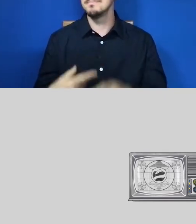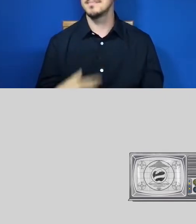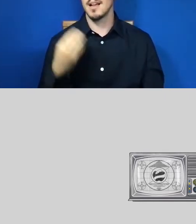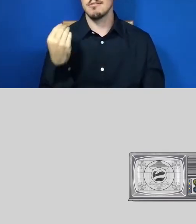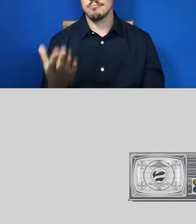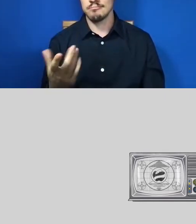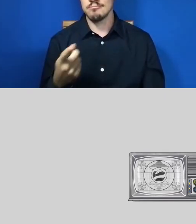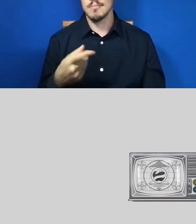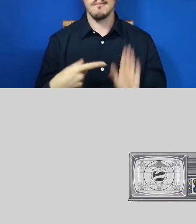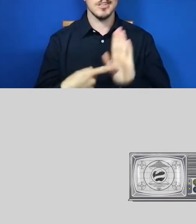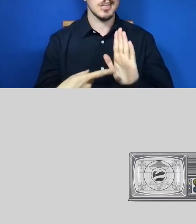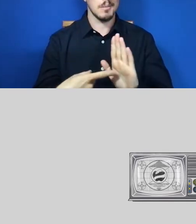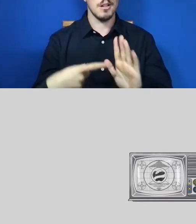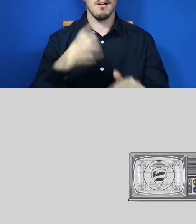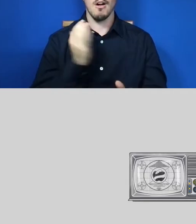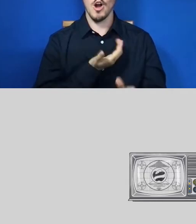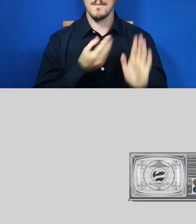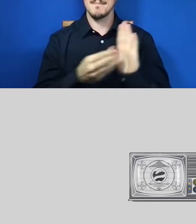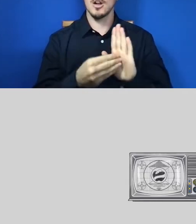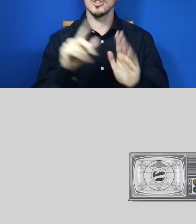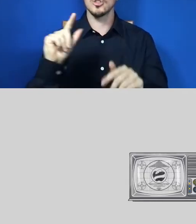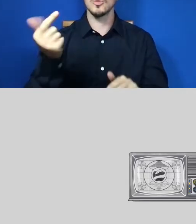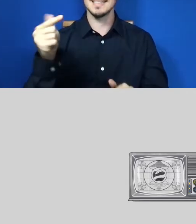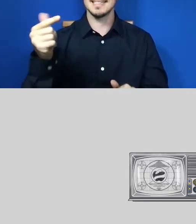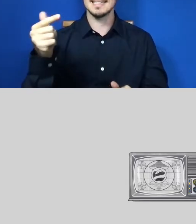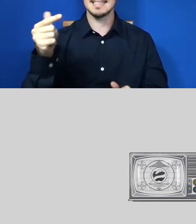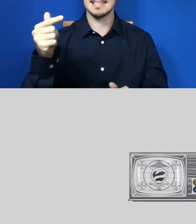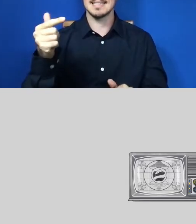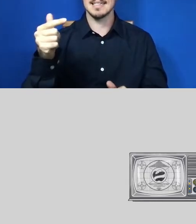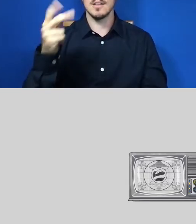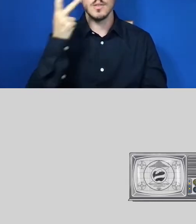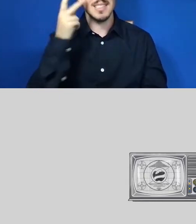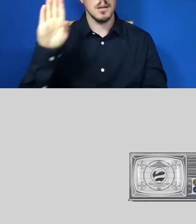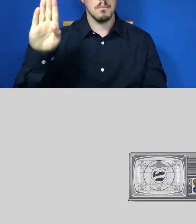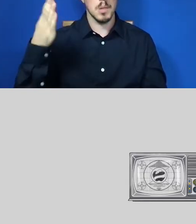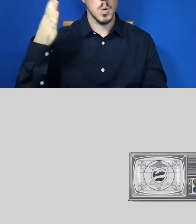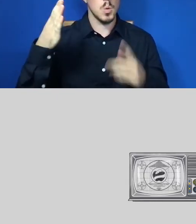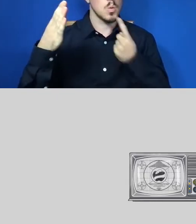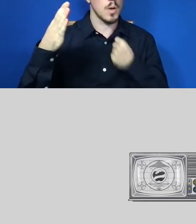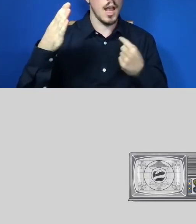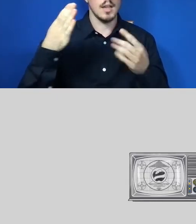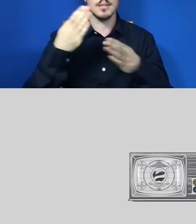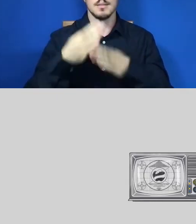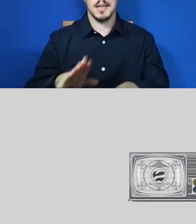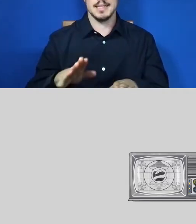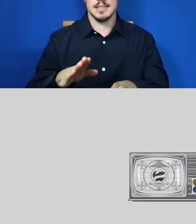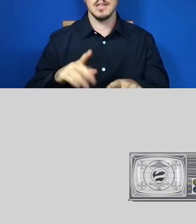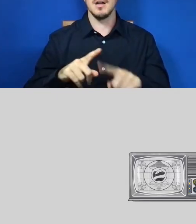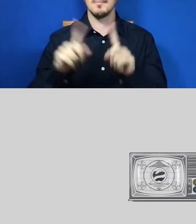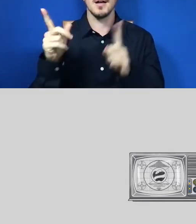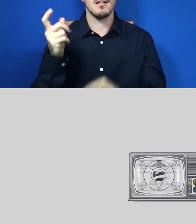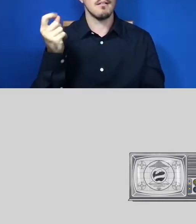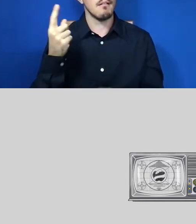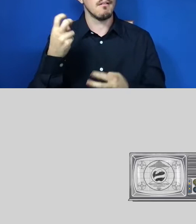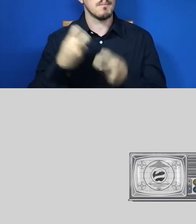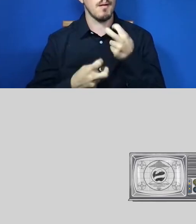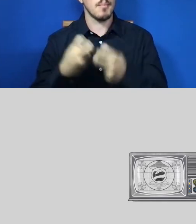let's say, for example, that our model is the green line. You can see here that the blue and red point is split evenly, but the problem is